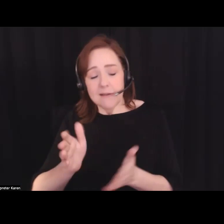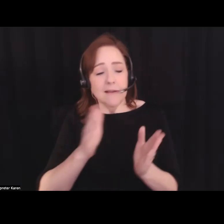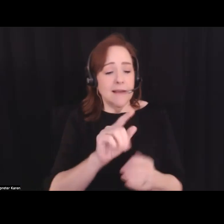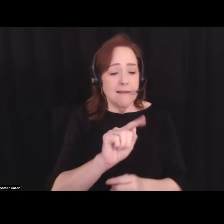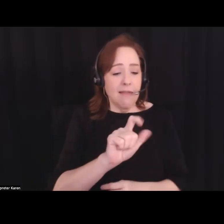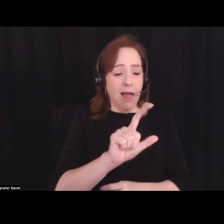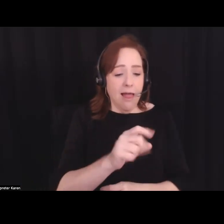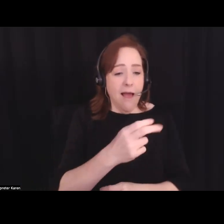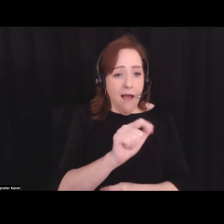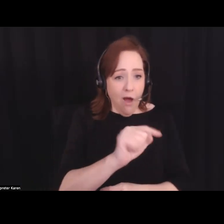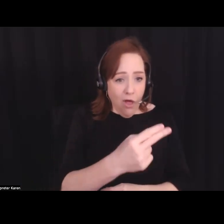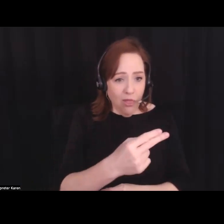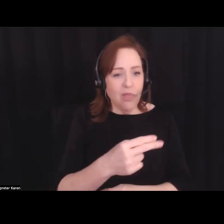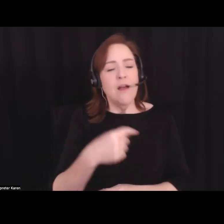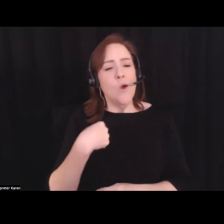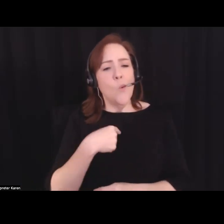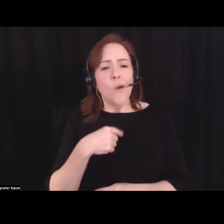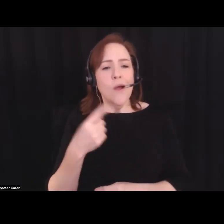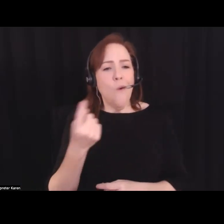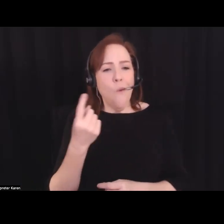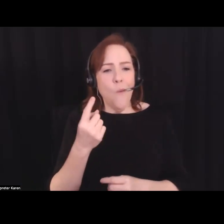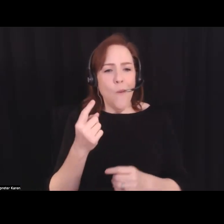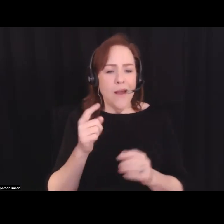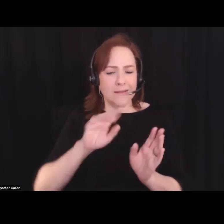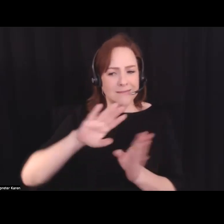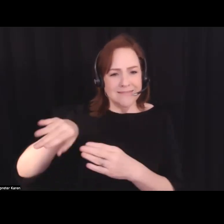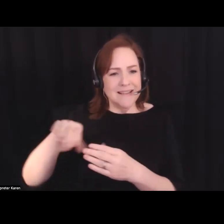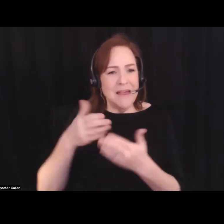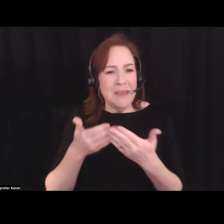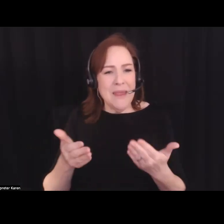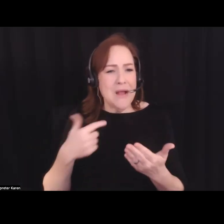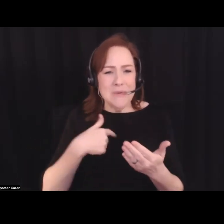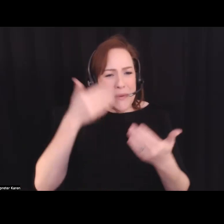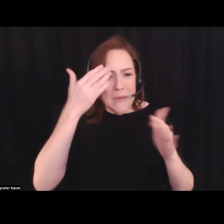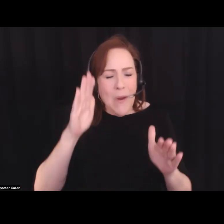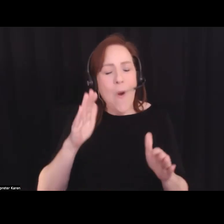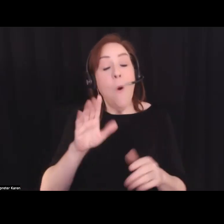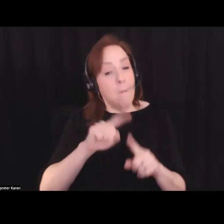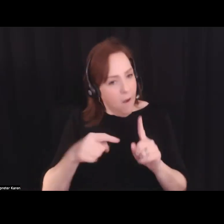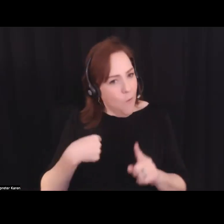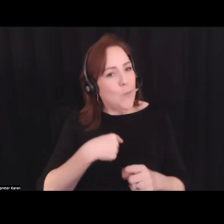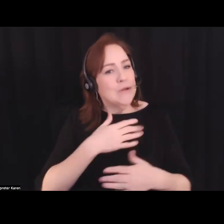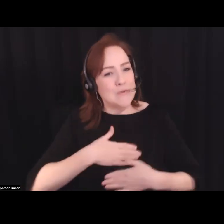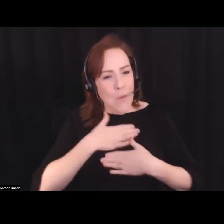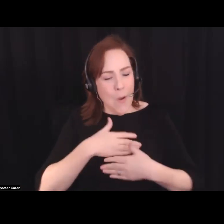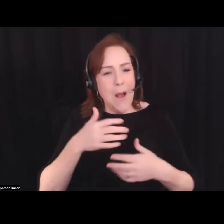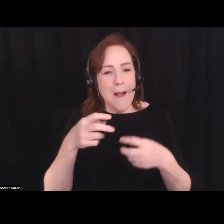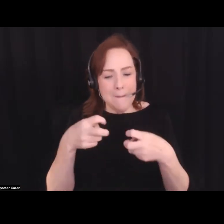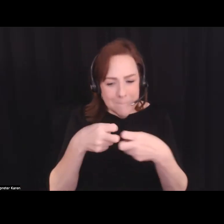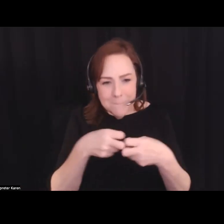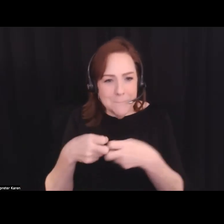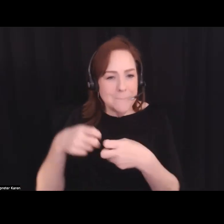look for things that we don't know and we enjoy puzzles and challenges but even so we are uh